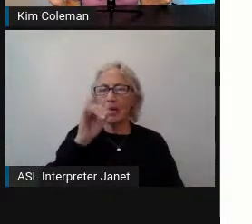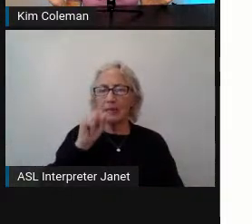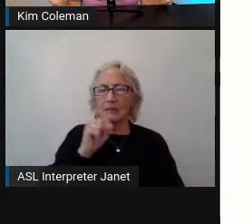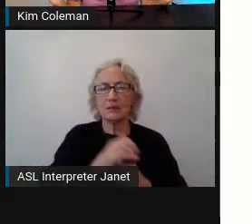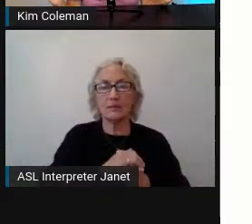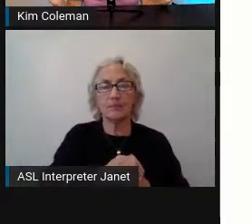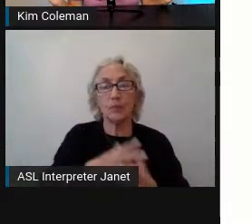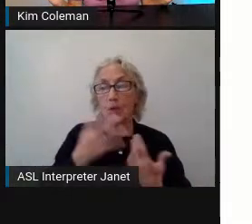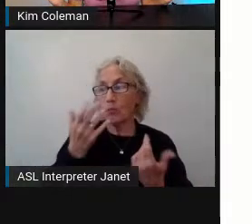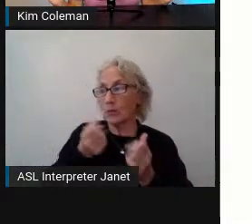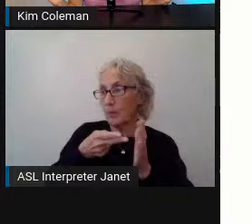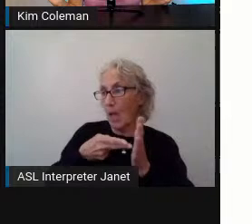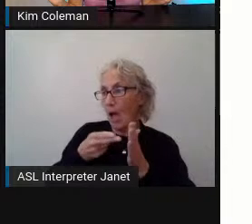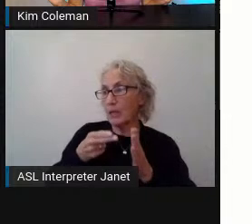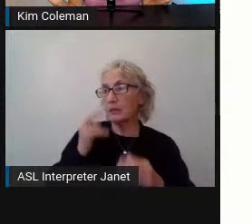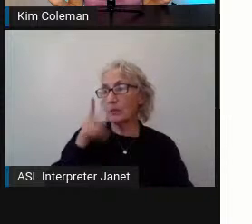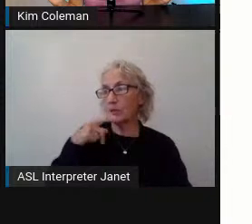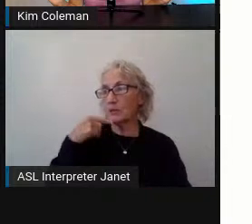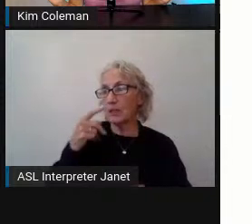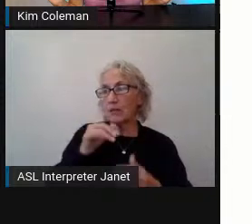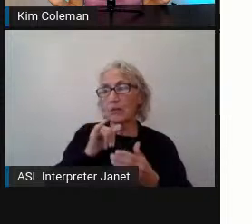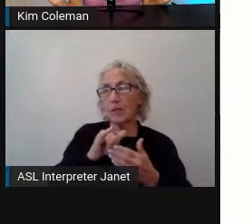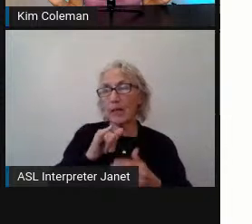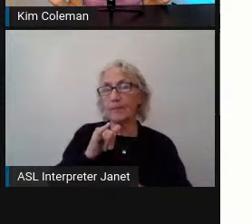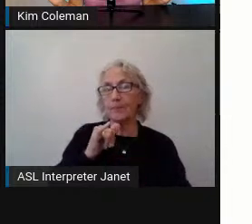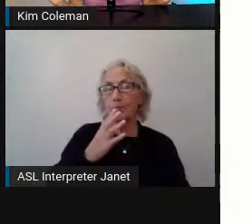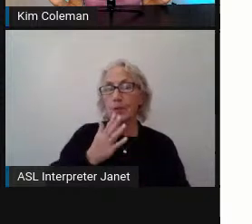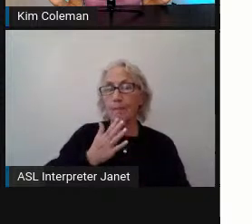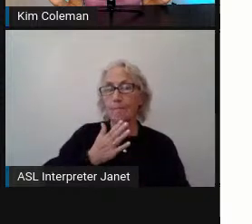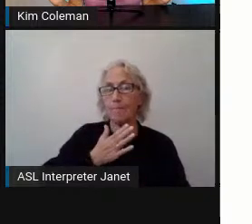focus per house I contributed to the success and public opinion of the CMS?